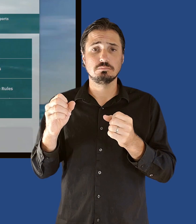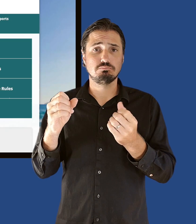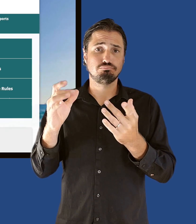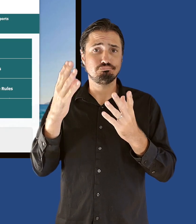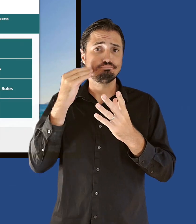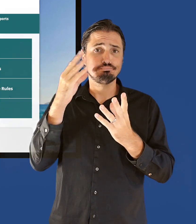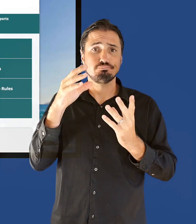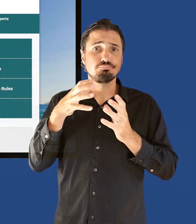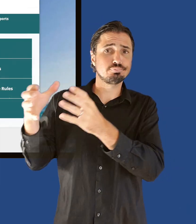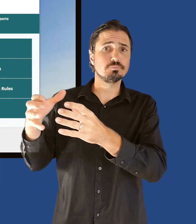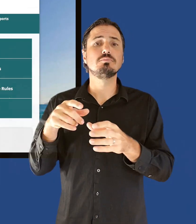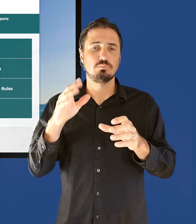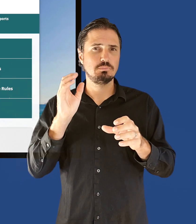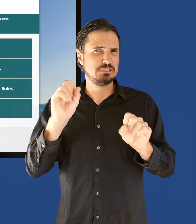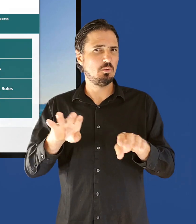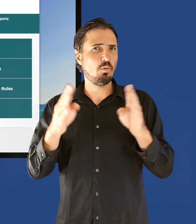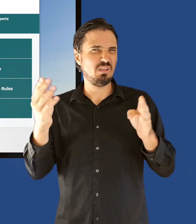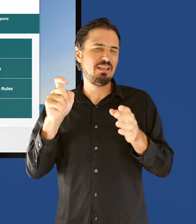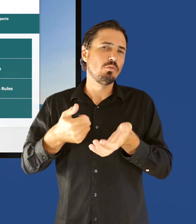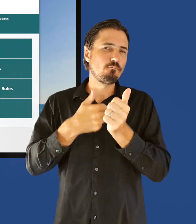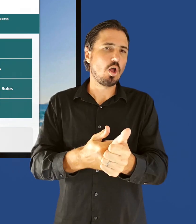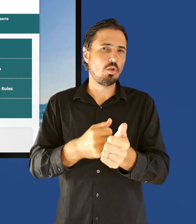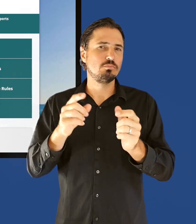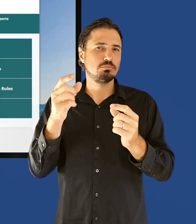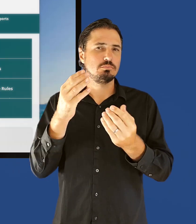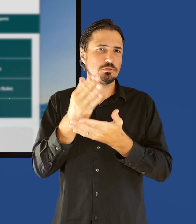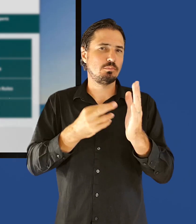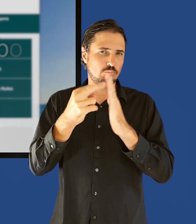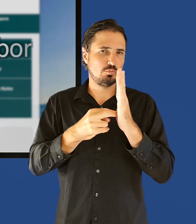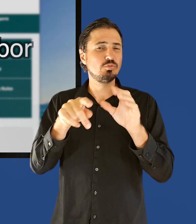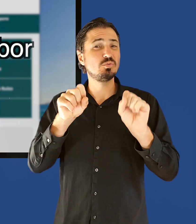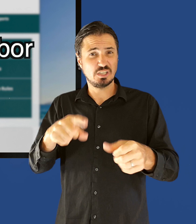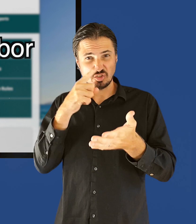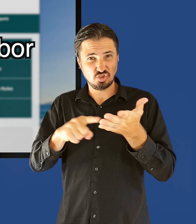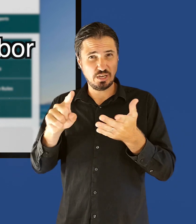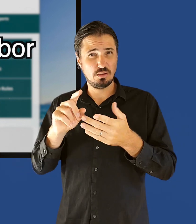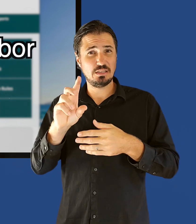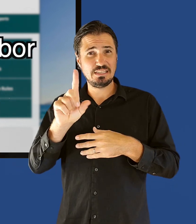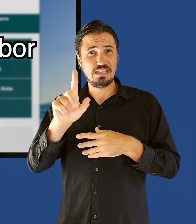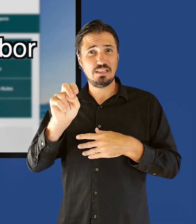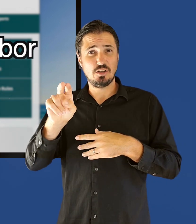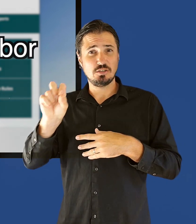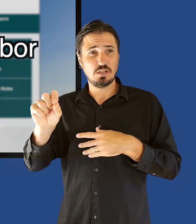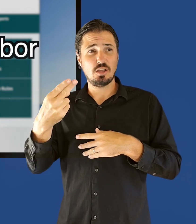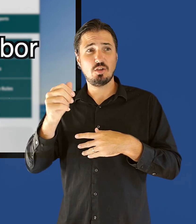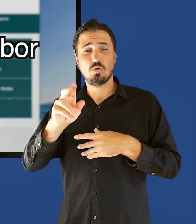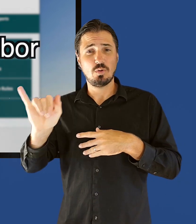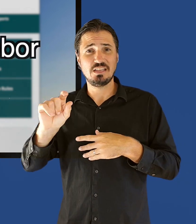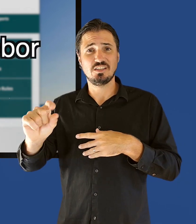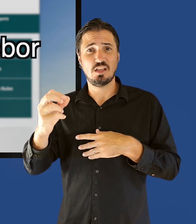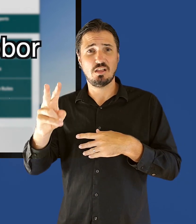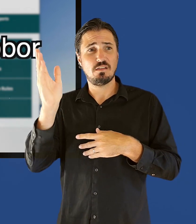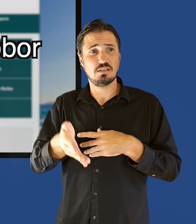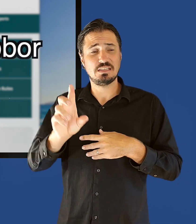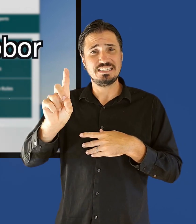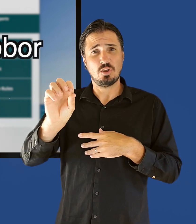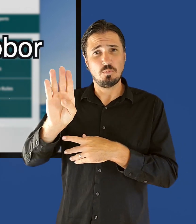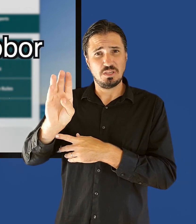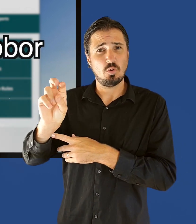For details, visit the DLNR Division of Boating website at dlnr.hawaii.gov/dobor